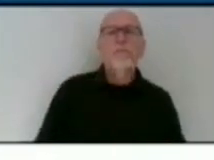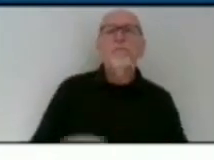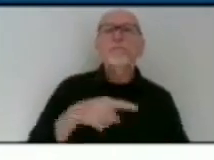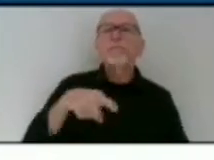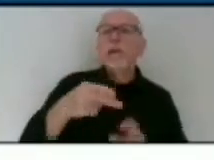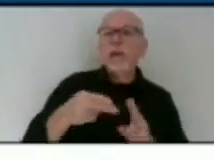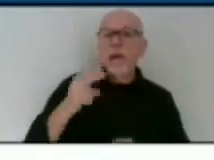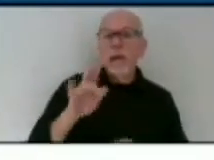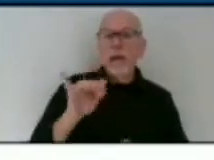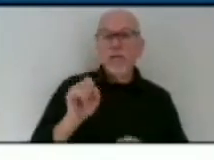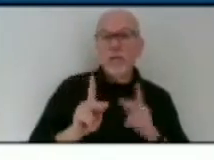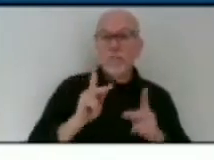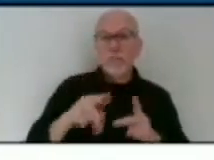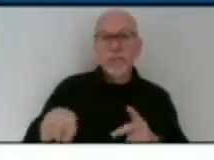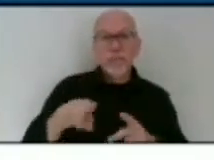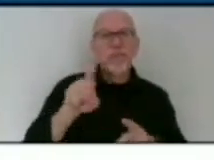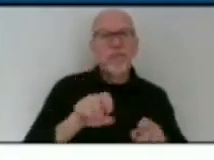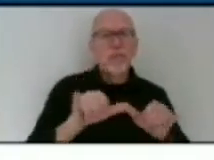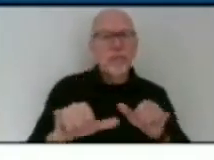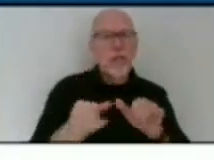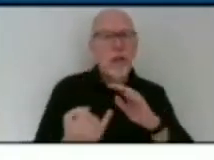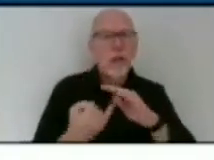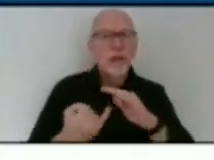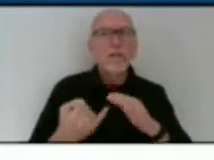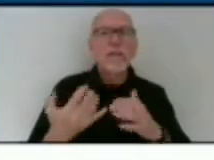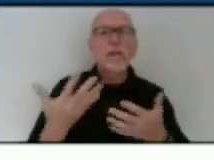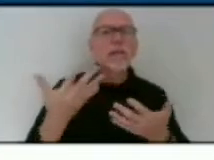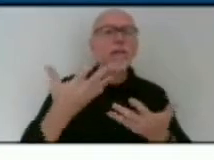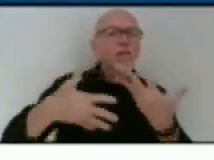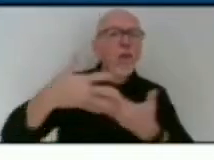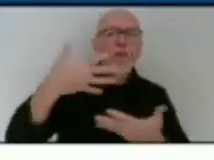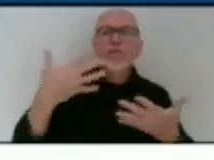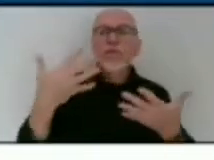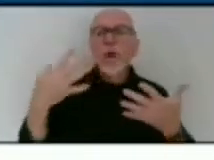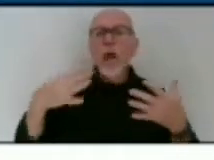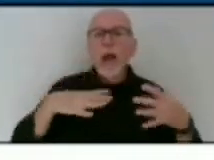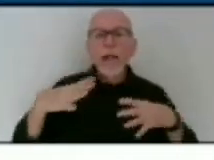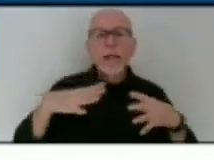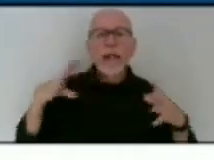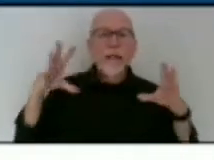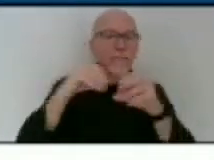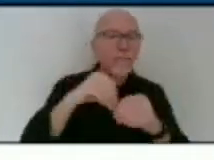isolated. Social and holiday gathering participation is not advised. All